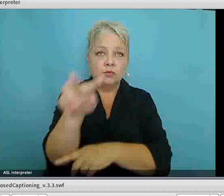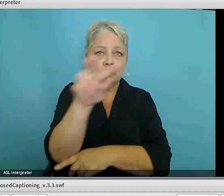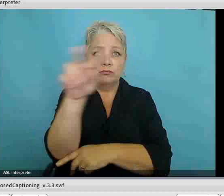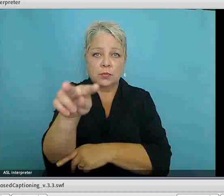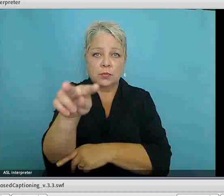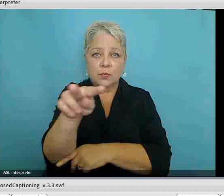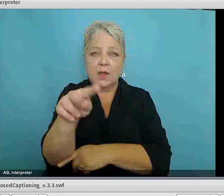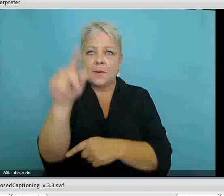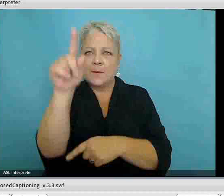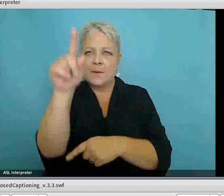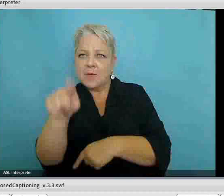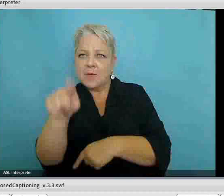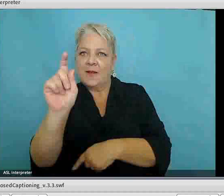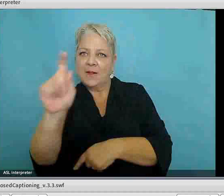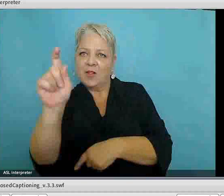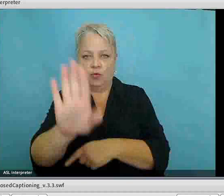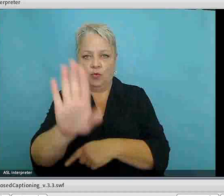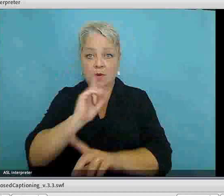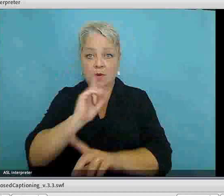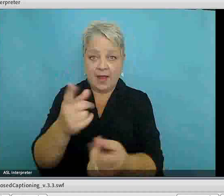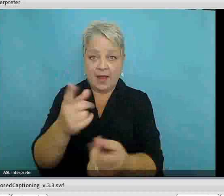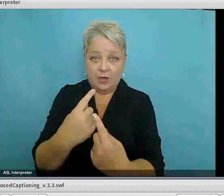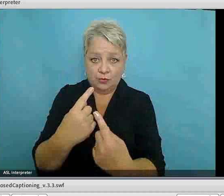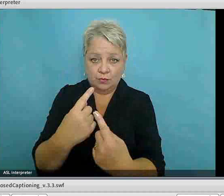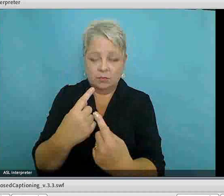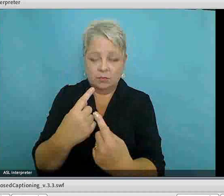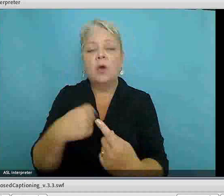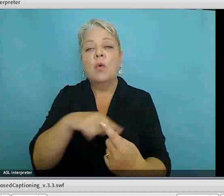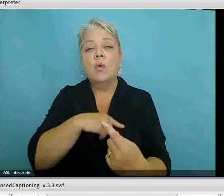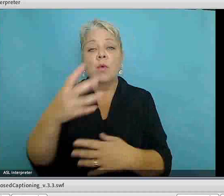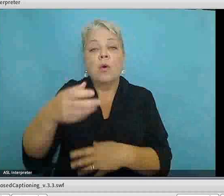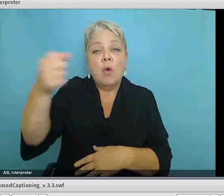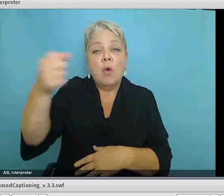We will wait about 30 seconds or so for you to participate and answer the question.